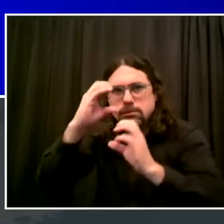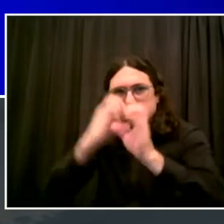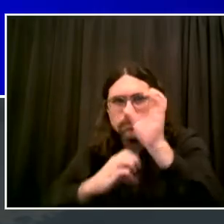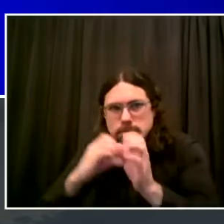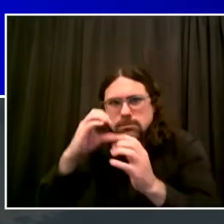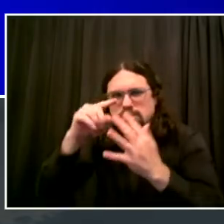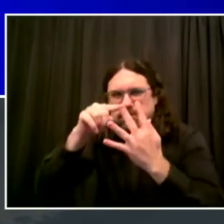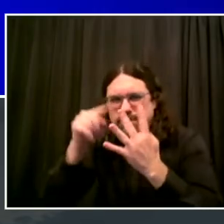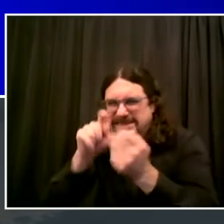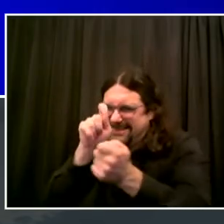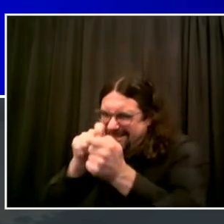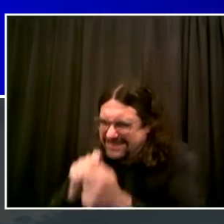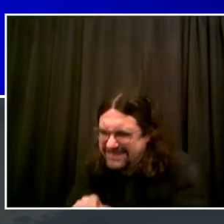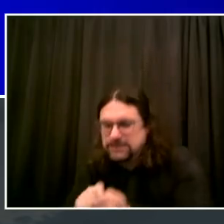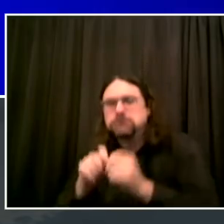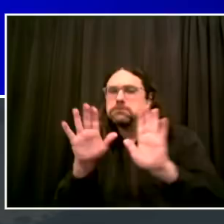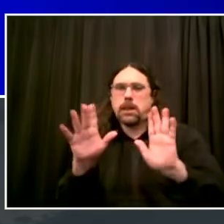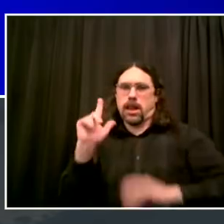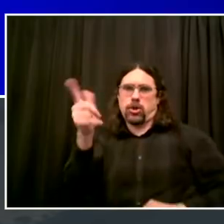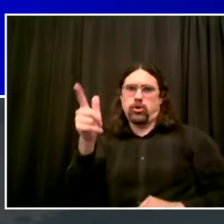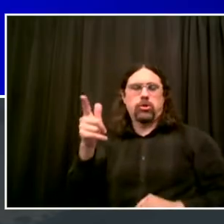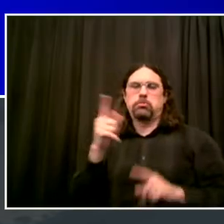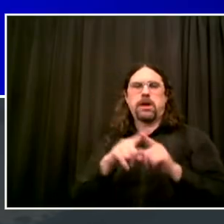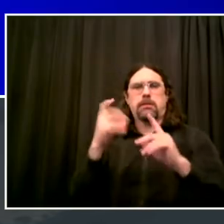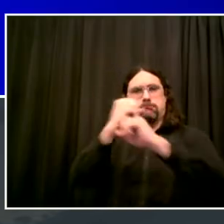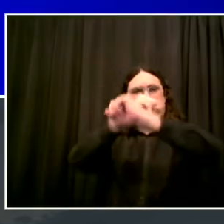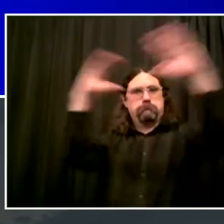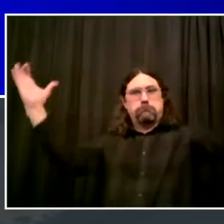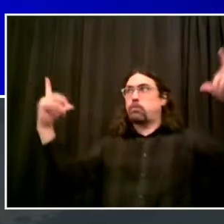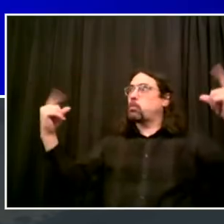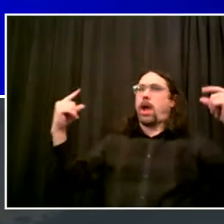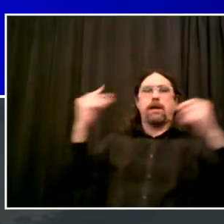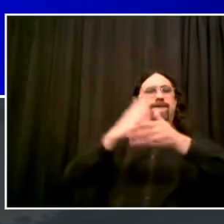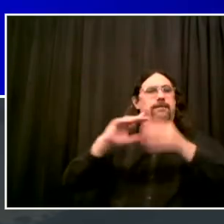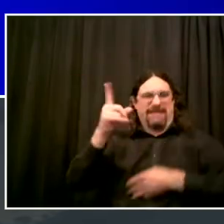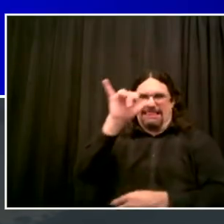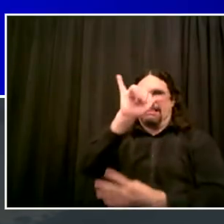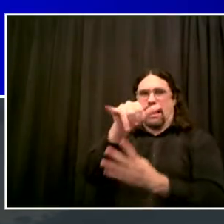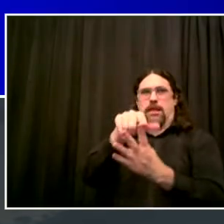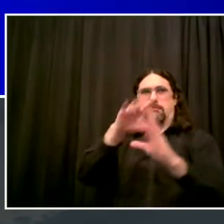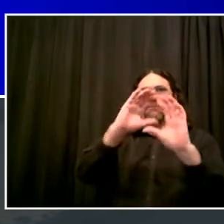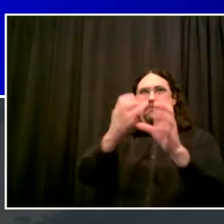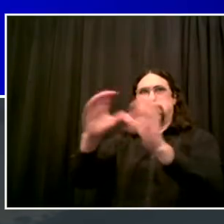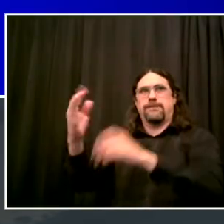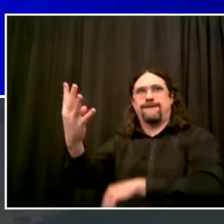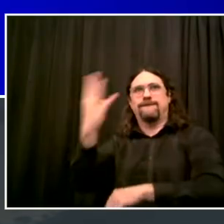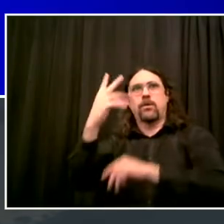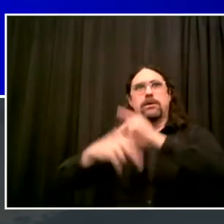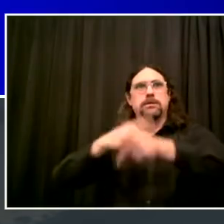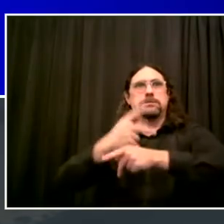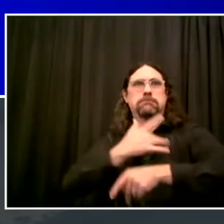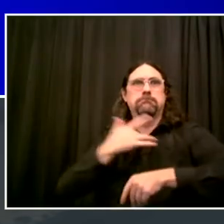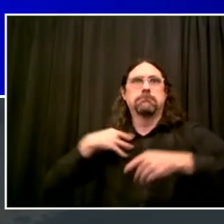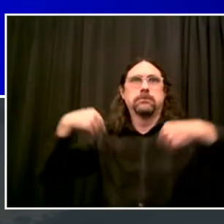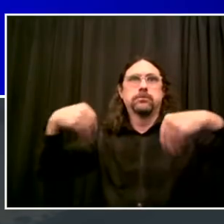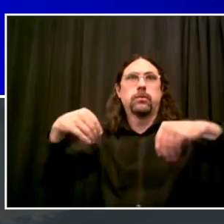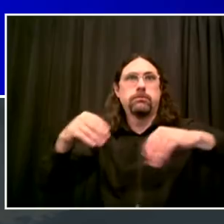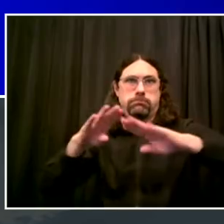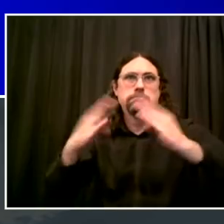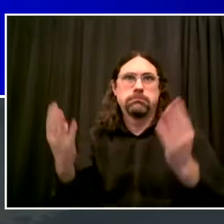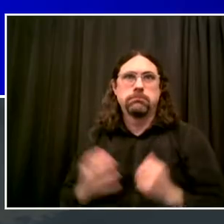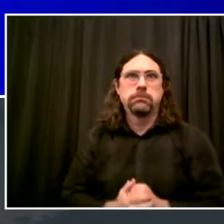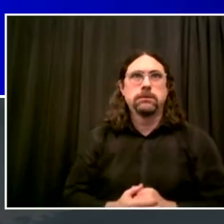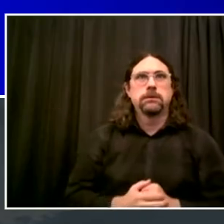WHICH WHAT EACH